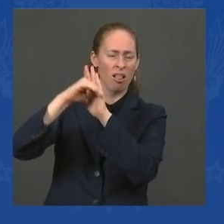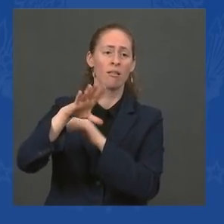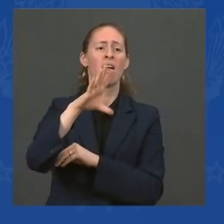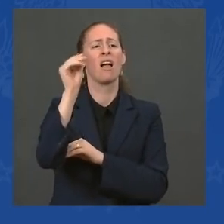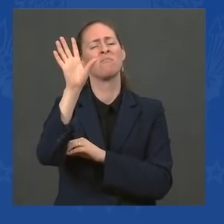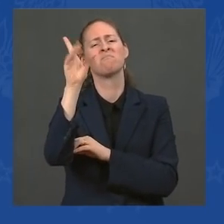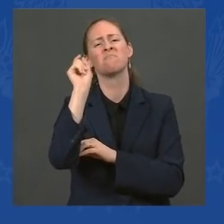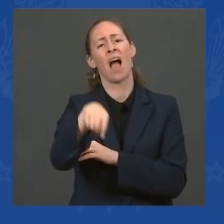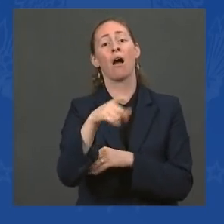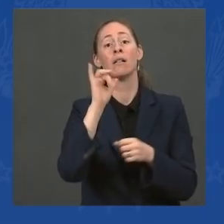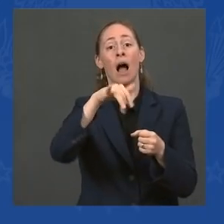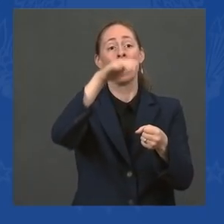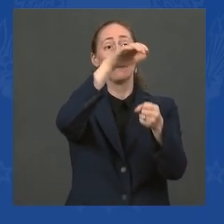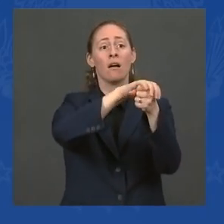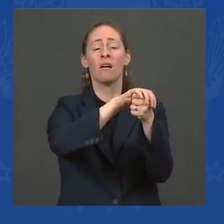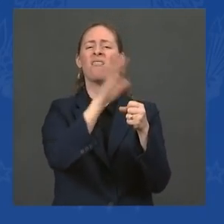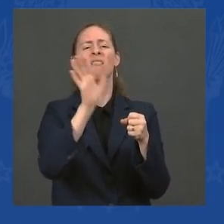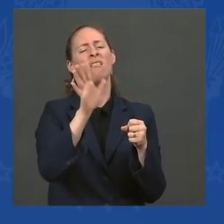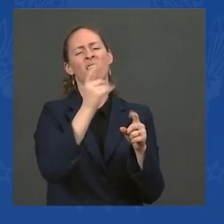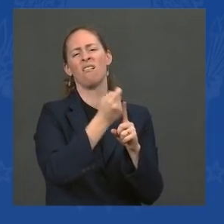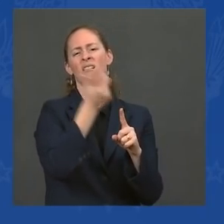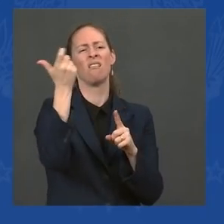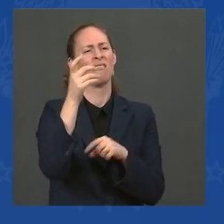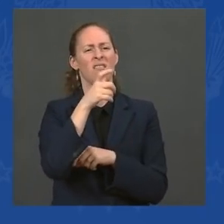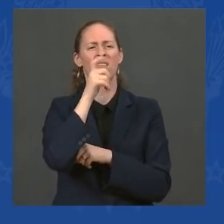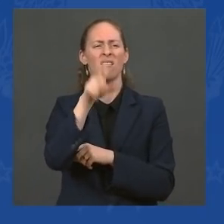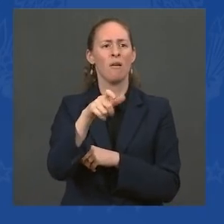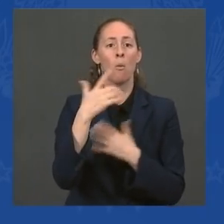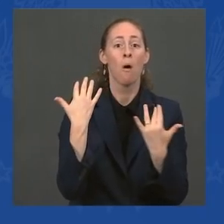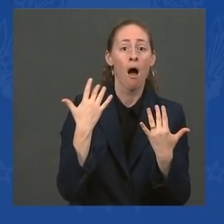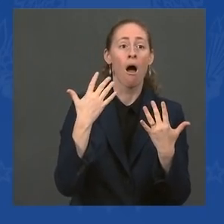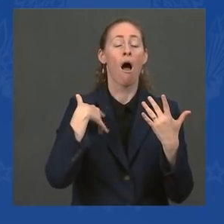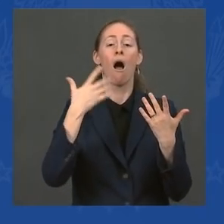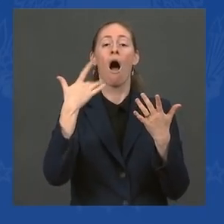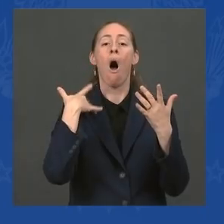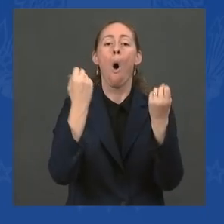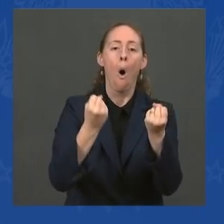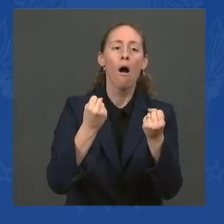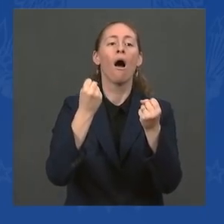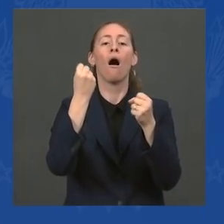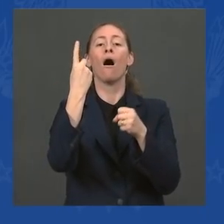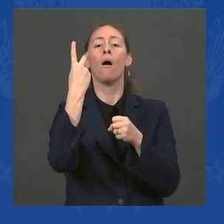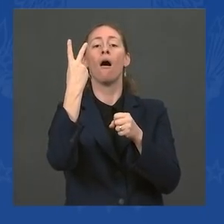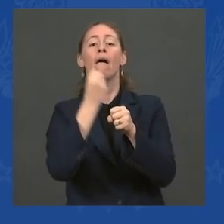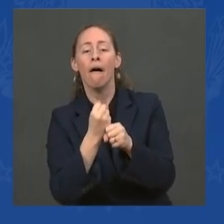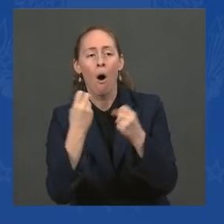We don't need to have this kind of brinkmanship every couple of years. Number four, an actual default --